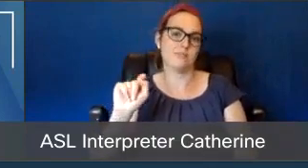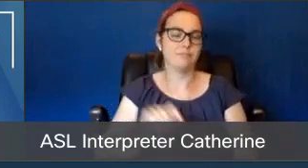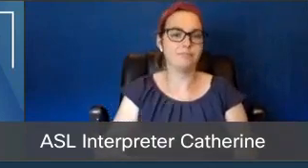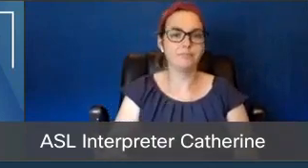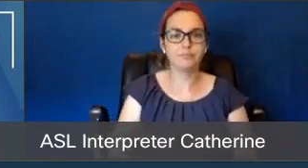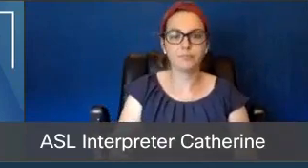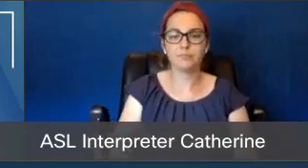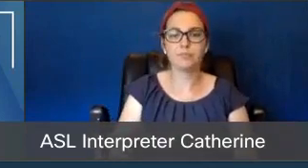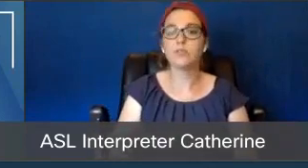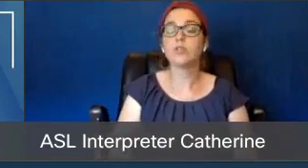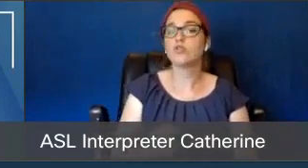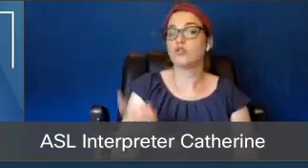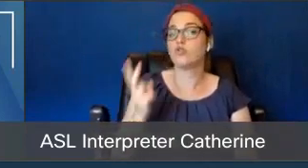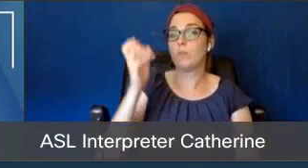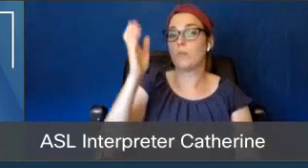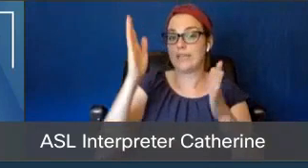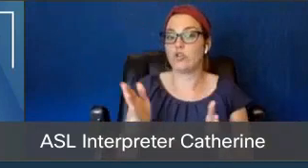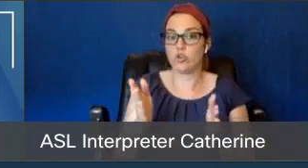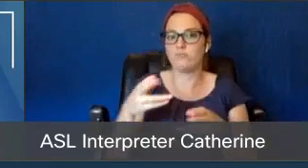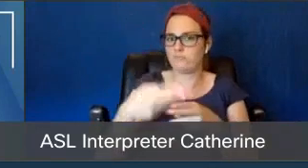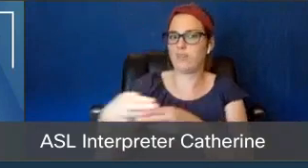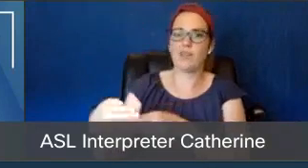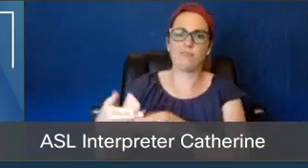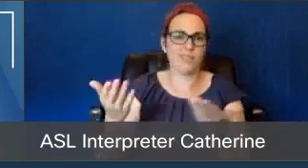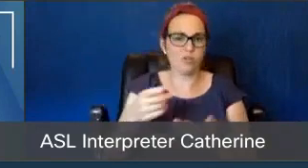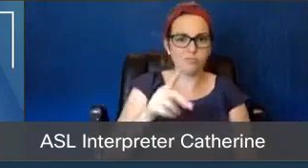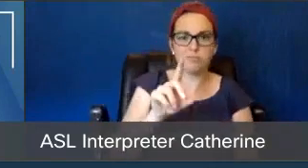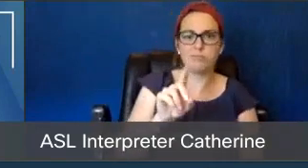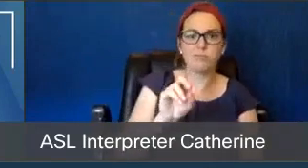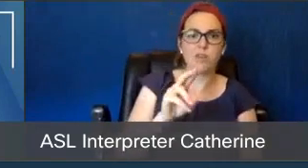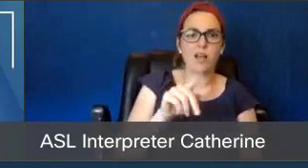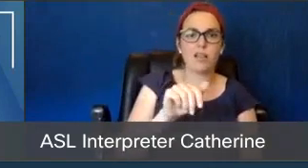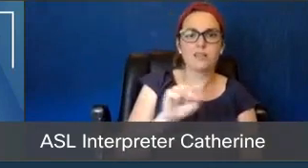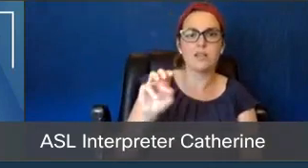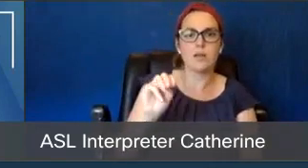The two presenters are Dr. Douglas Marlowe and the Honorable Craig D. Hannah,